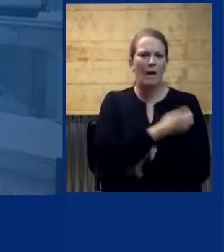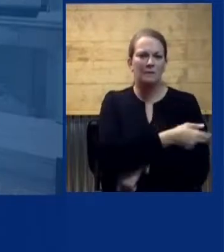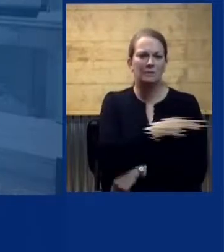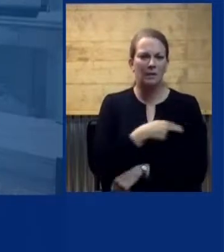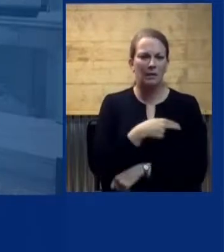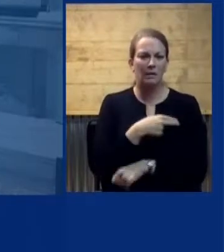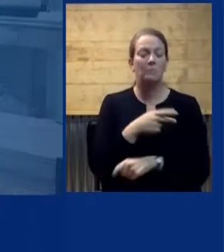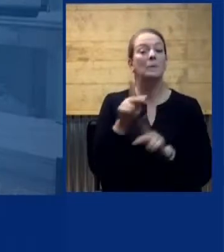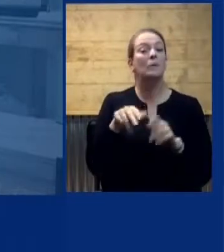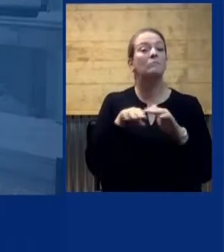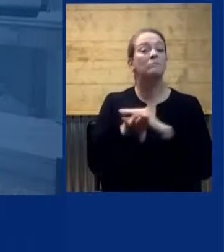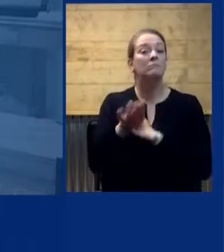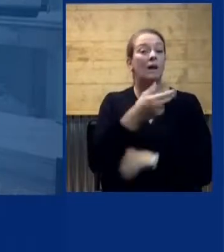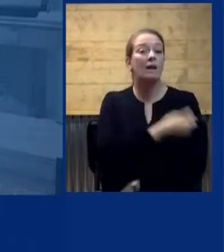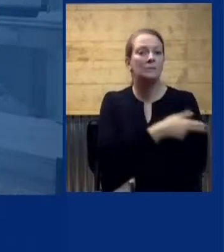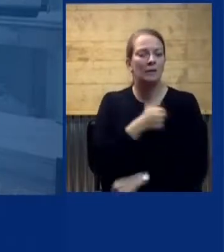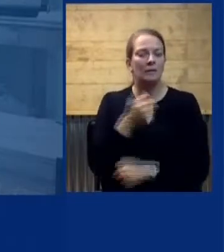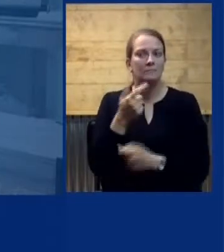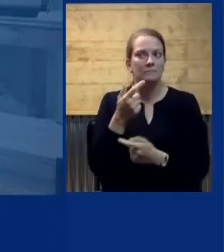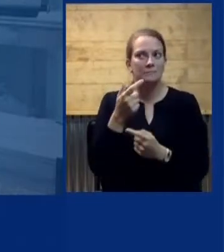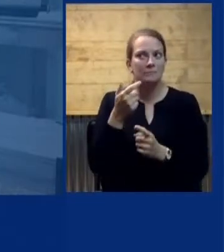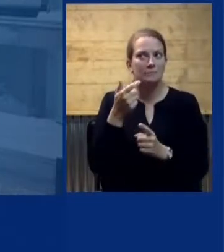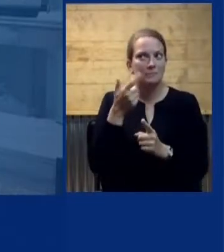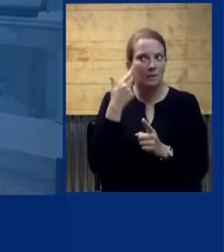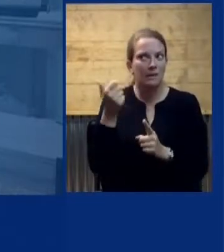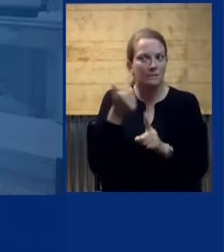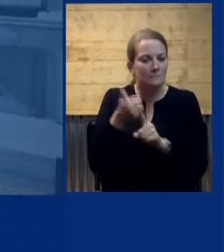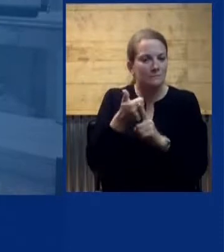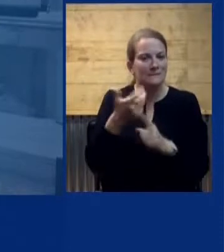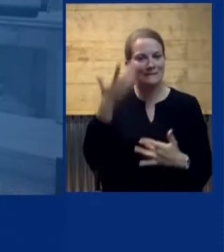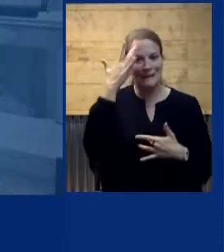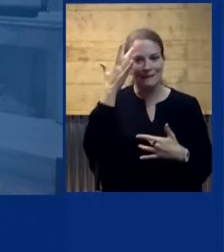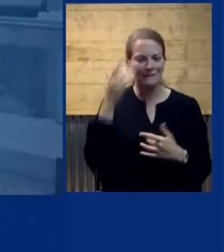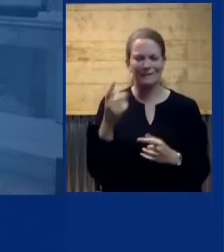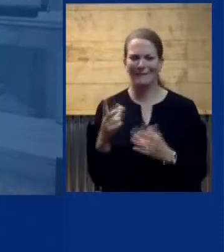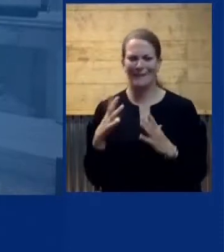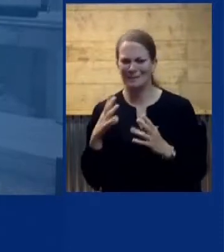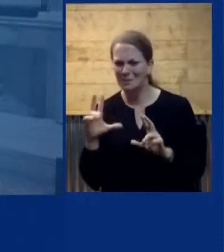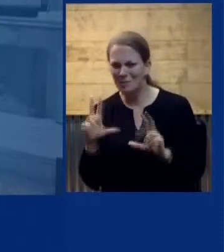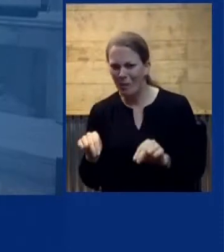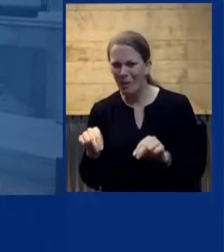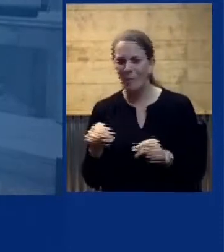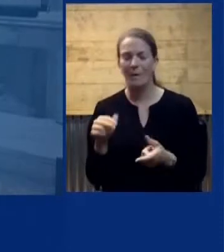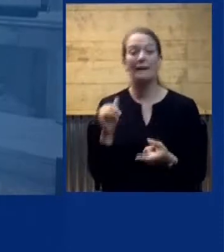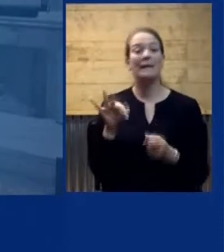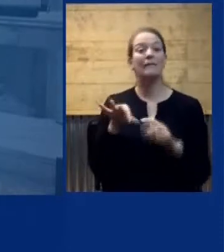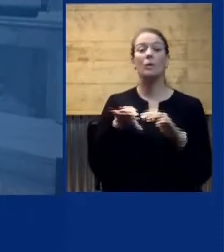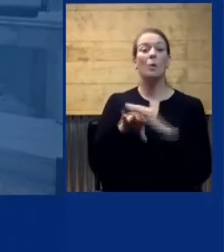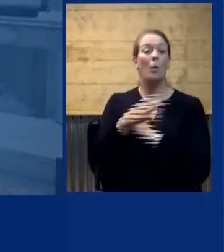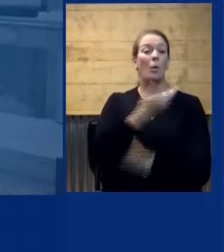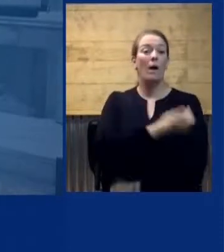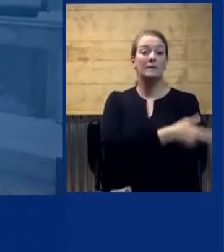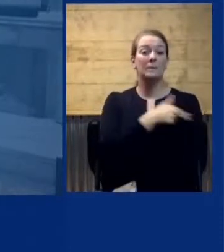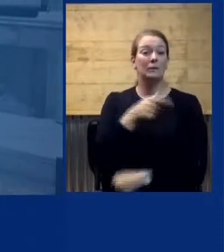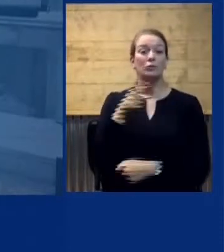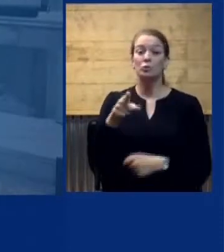HOSPITALIZATIONS ARE GOING UP. THAT IS THE INDICATOR. PEOPLE DON'T GO INTO A HOSPITAL